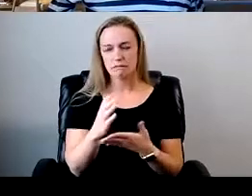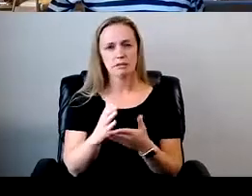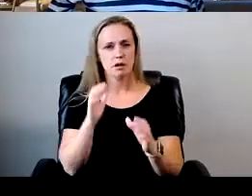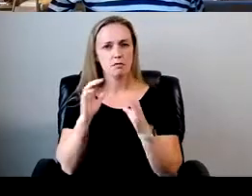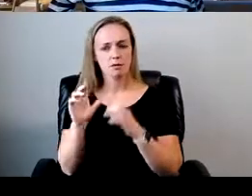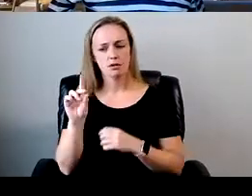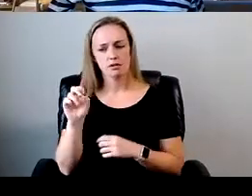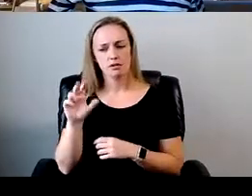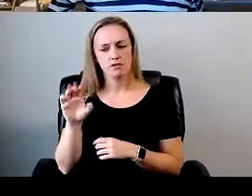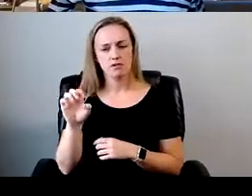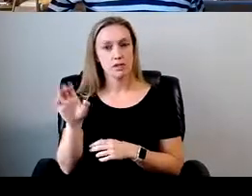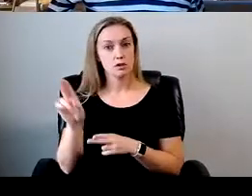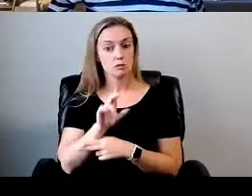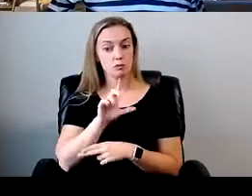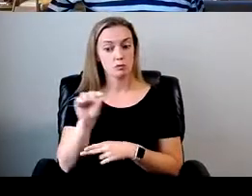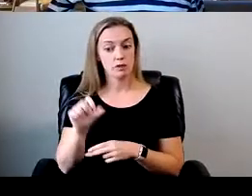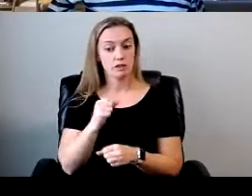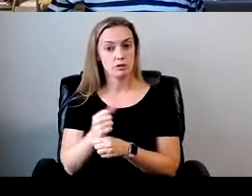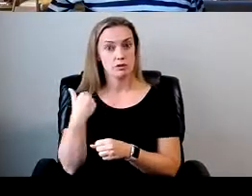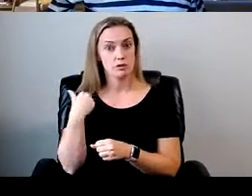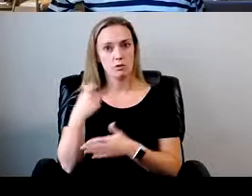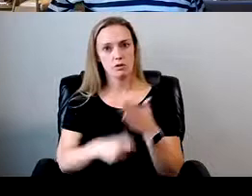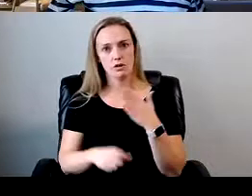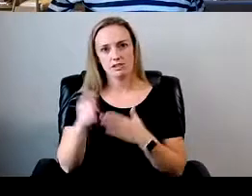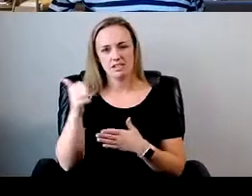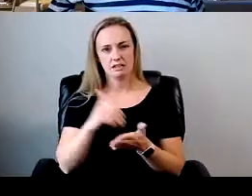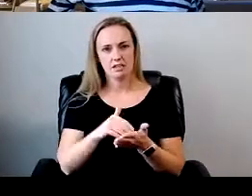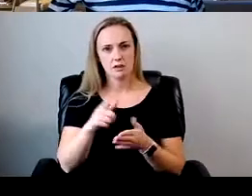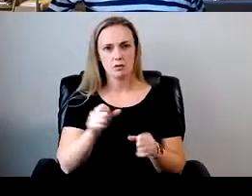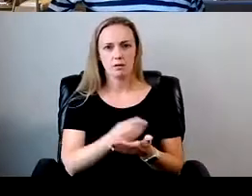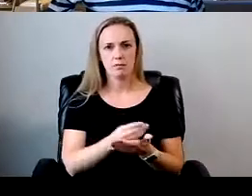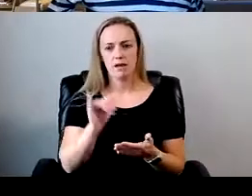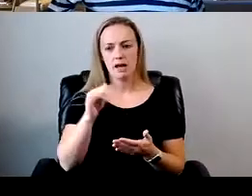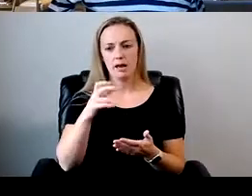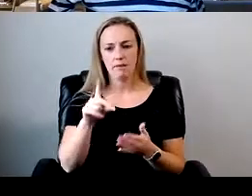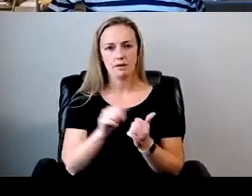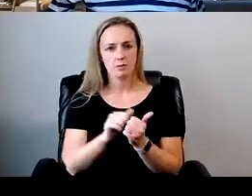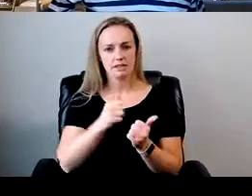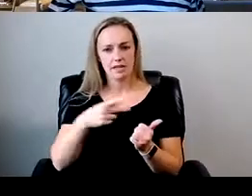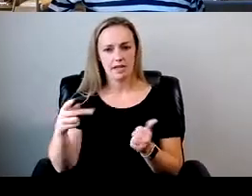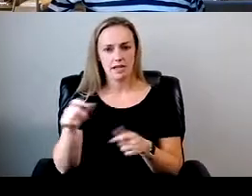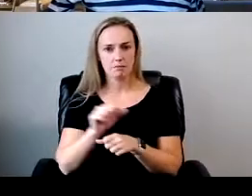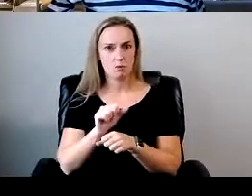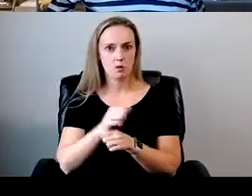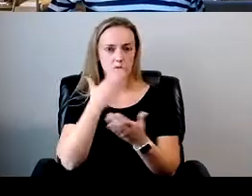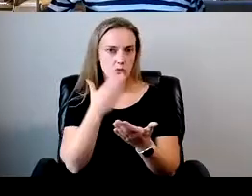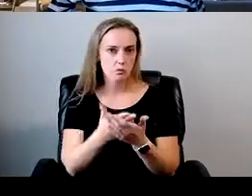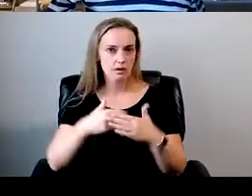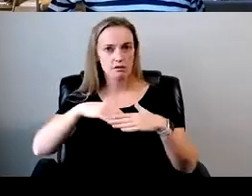we used 20 years ago would cost 10 grand. You can buy an oped with an app, it works really well for under a thousand dollars.